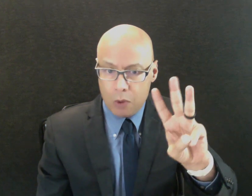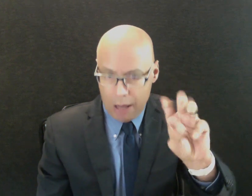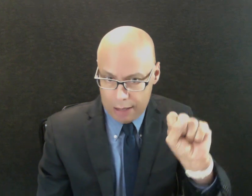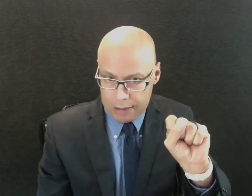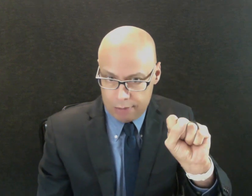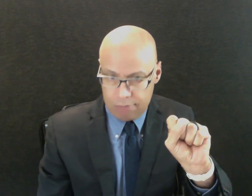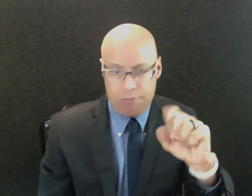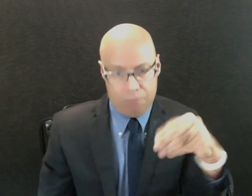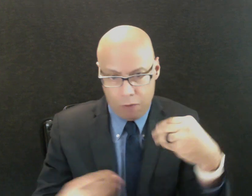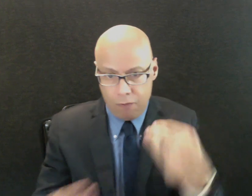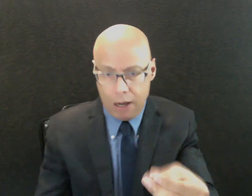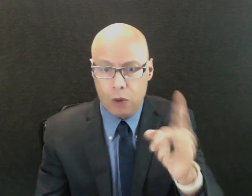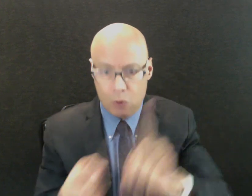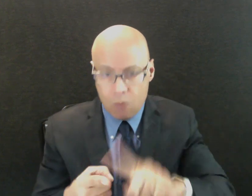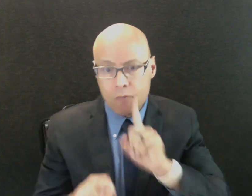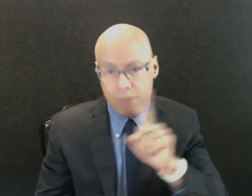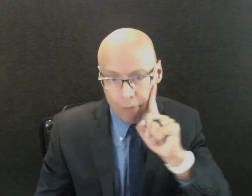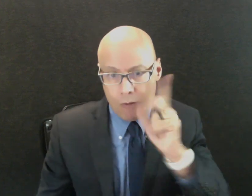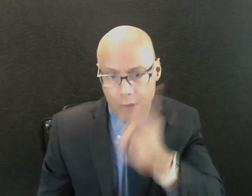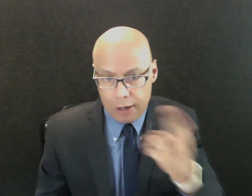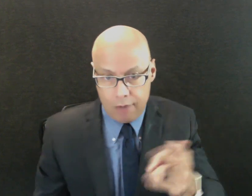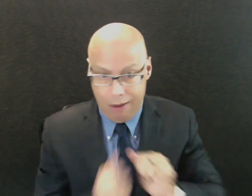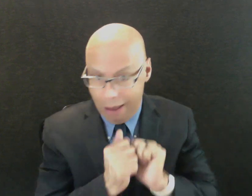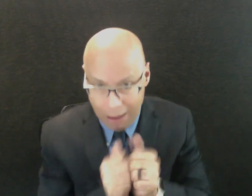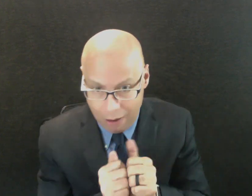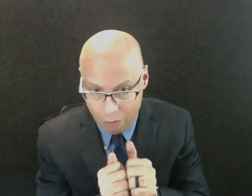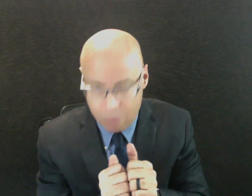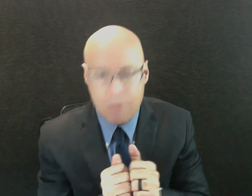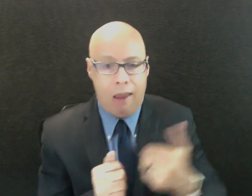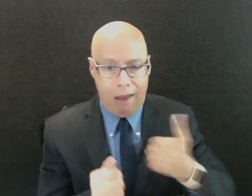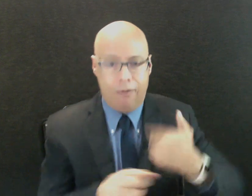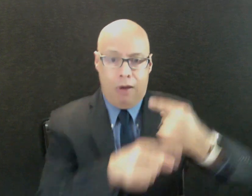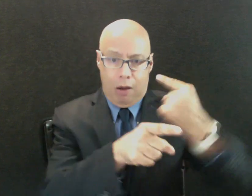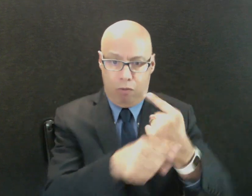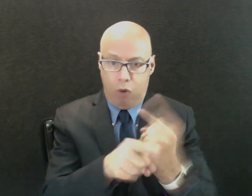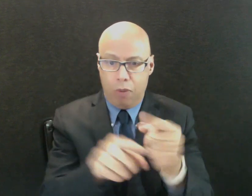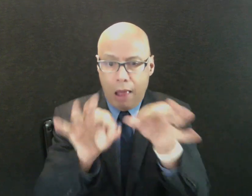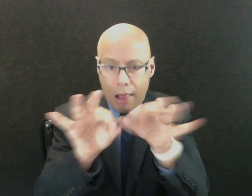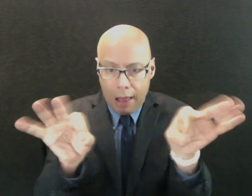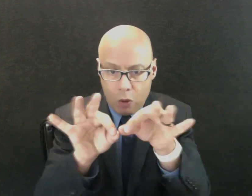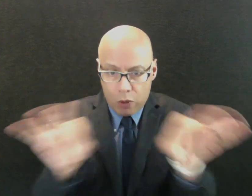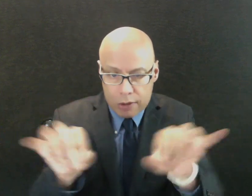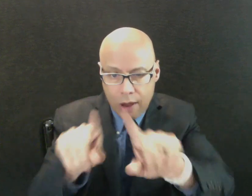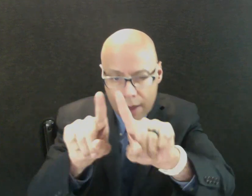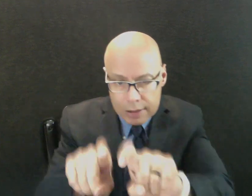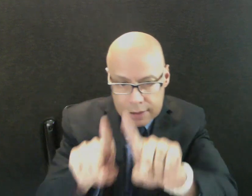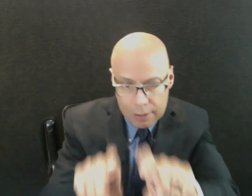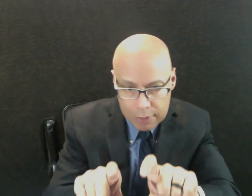individuals who are deaf and hard of hearing by conducting appropriate language assessments by a qualified